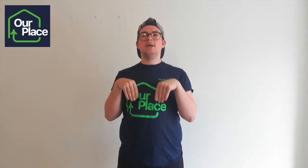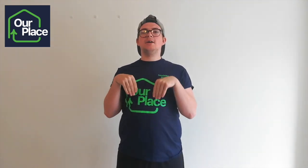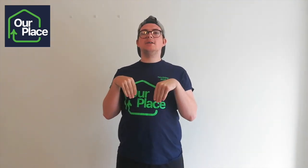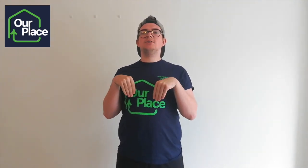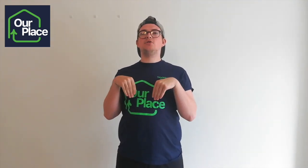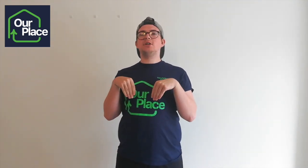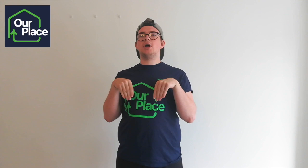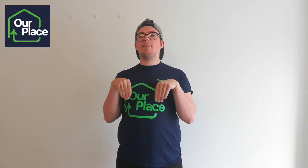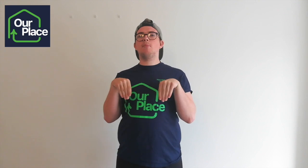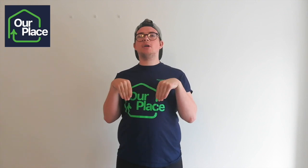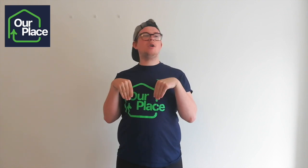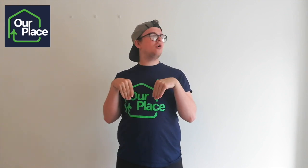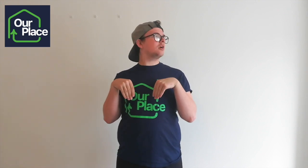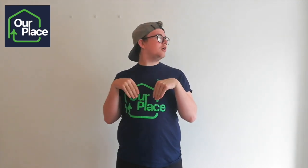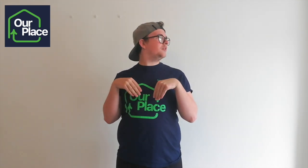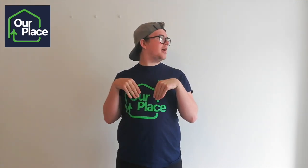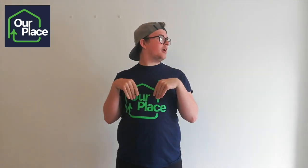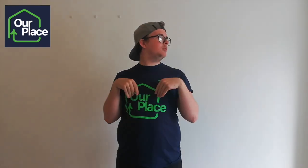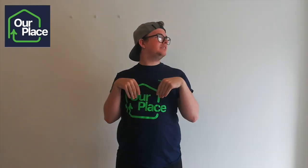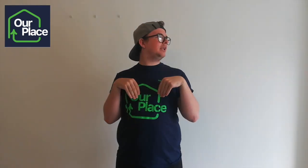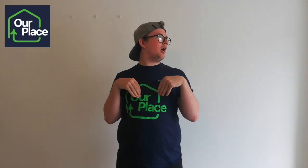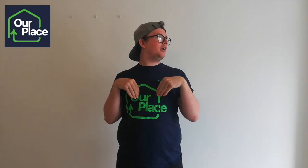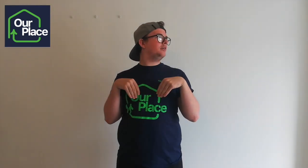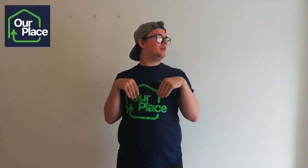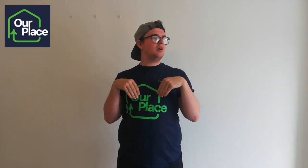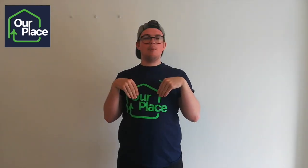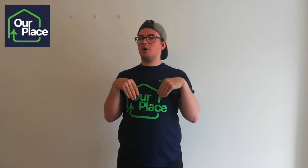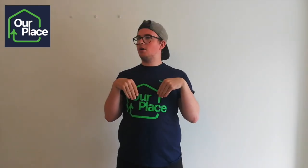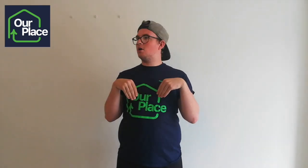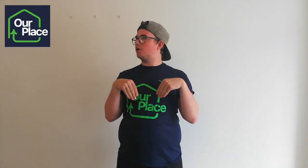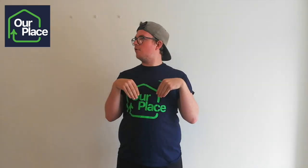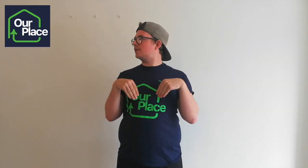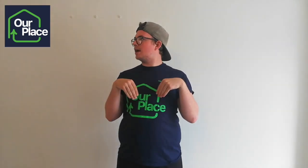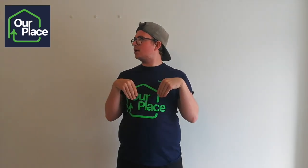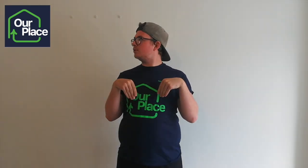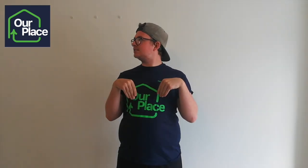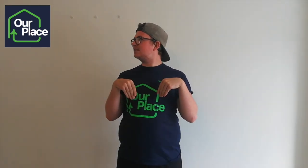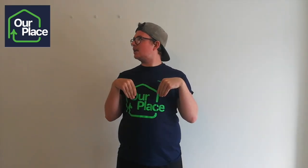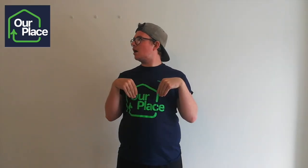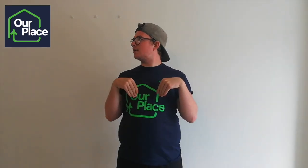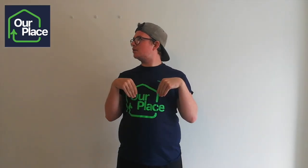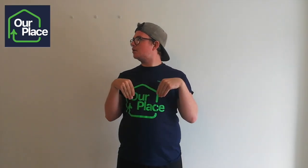stretch up and we're gonna look over there can you see a lion